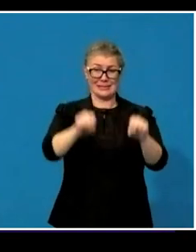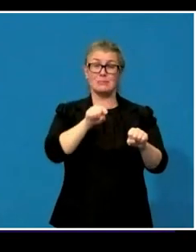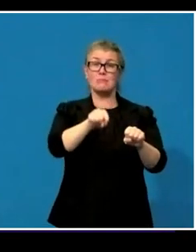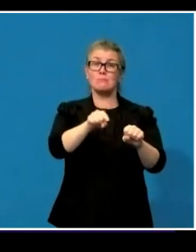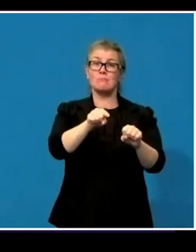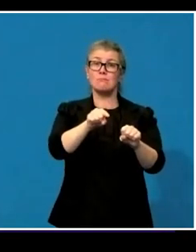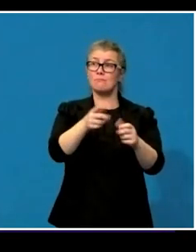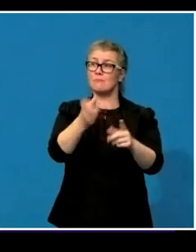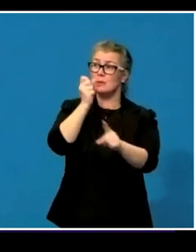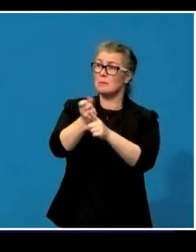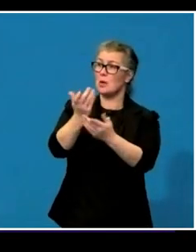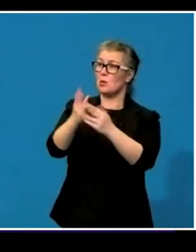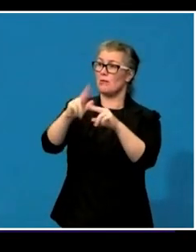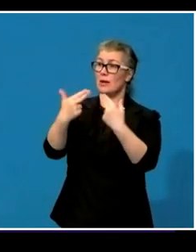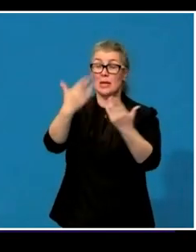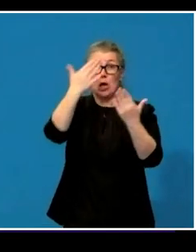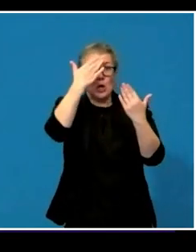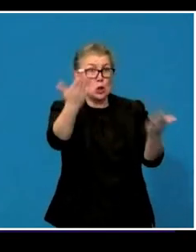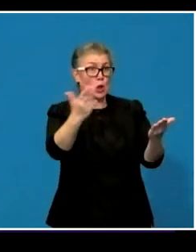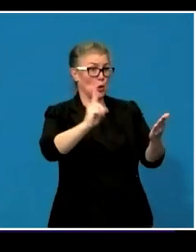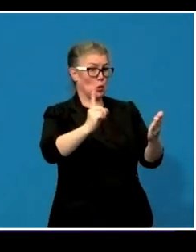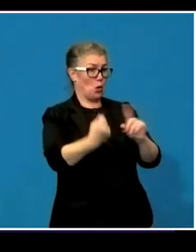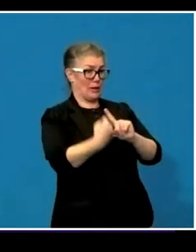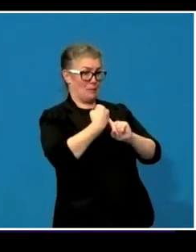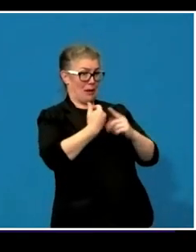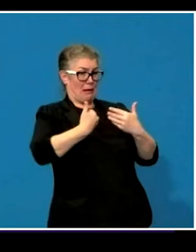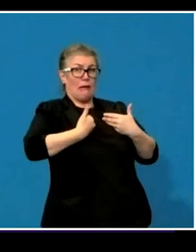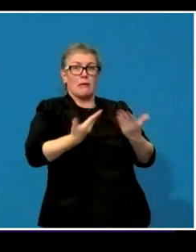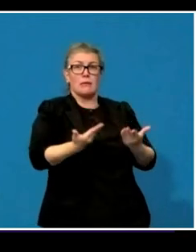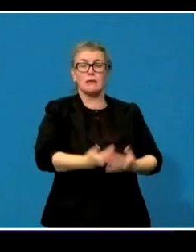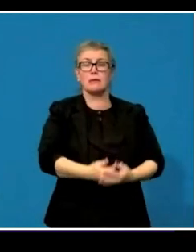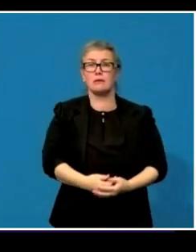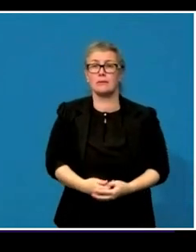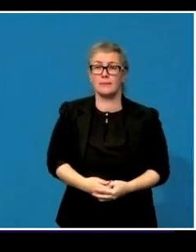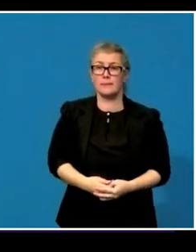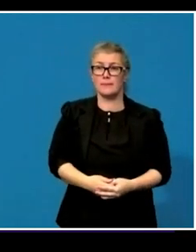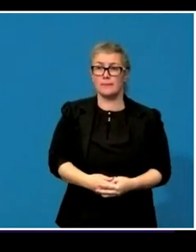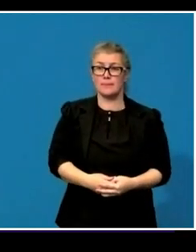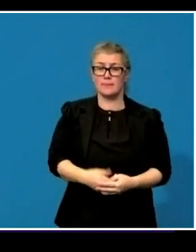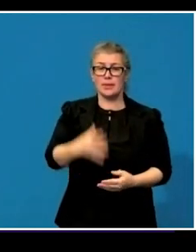Can I use this as an opportunity to get your thoughts about what consultation